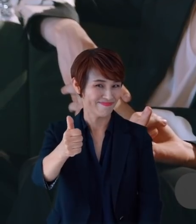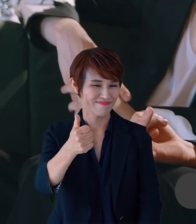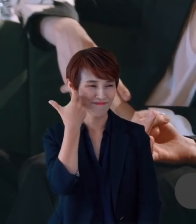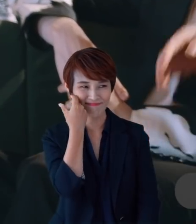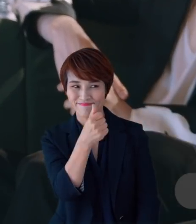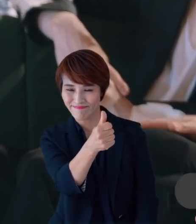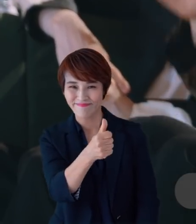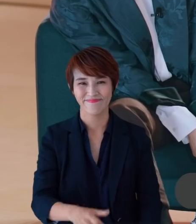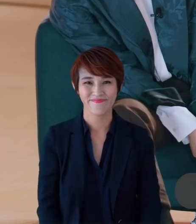Jimin: You look a lot more chic.